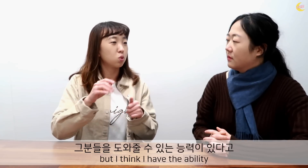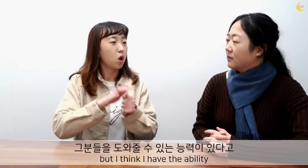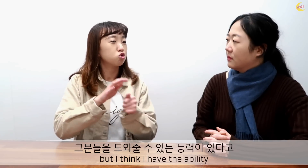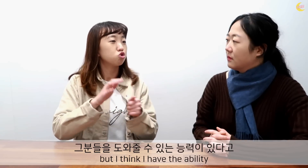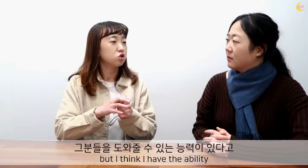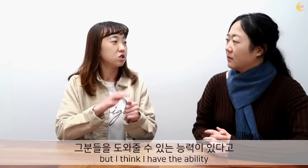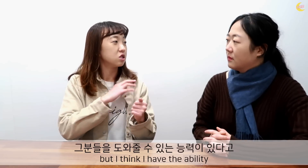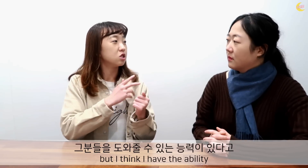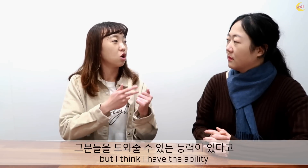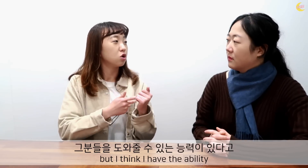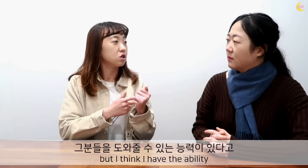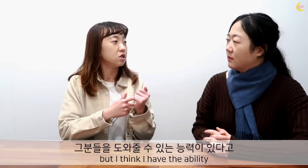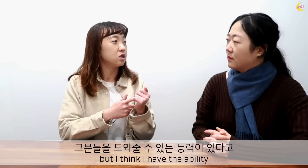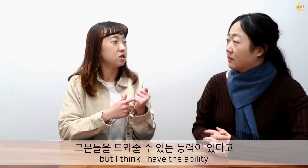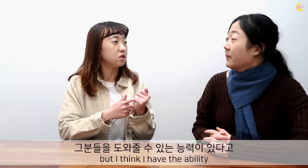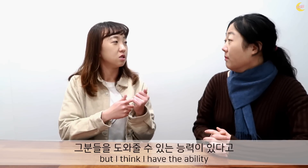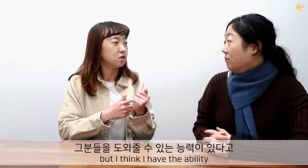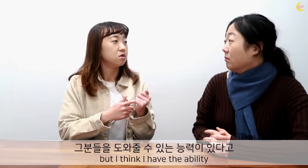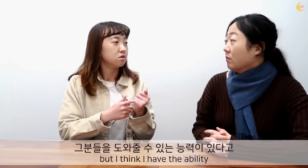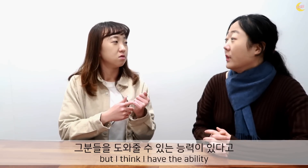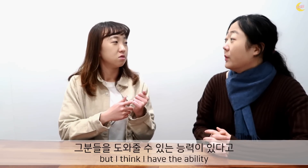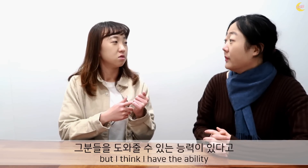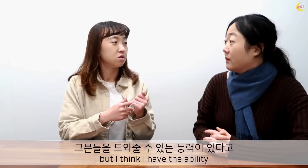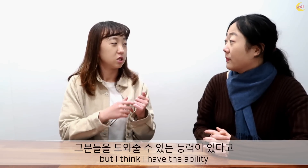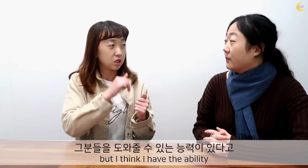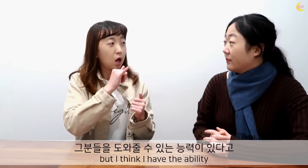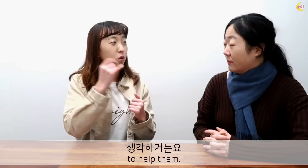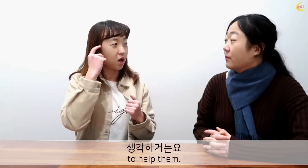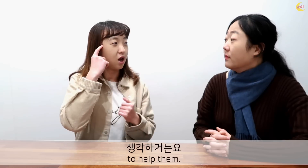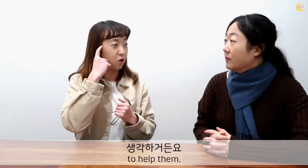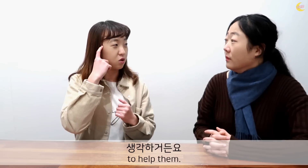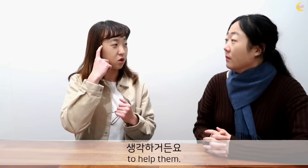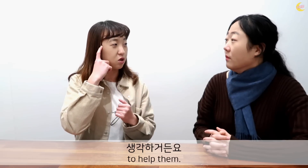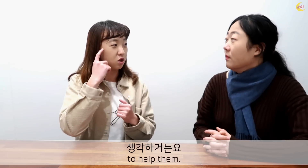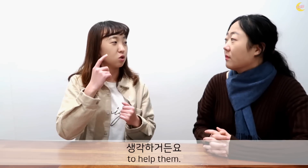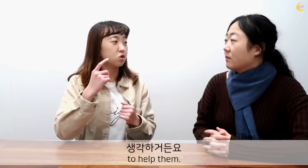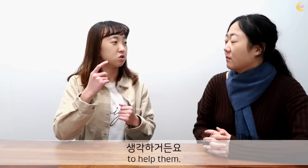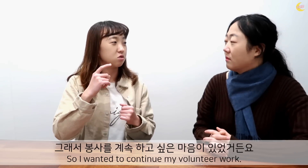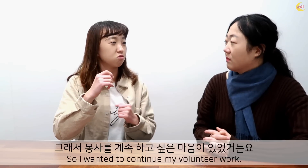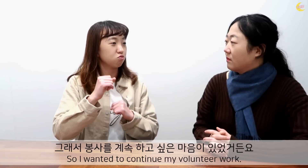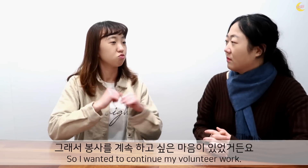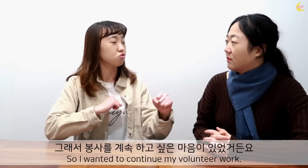but I think I have the ability to help them.